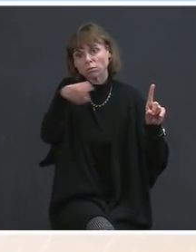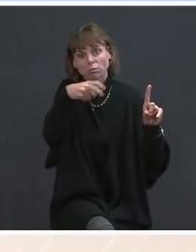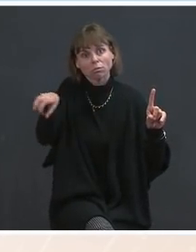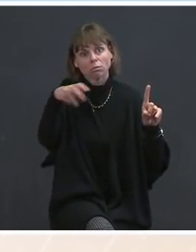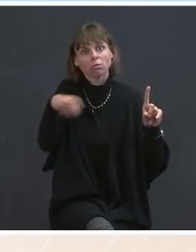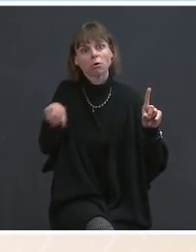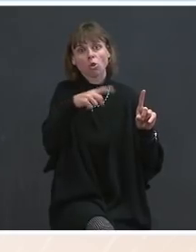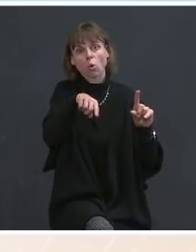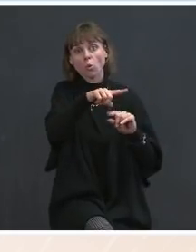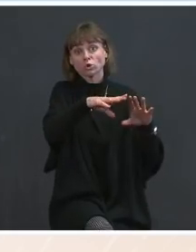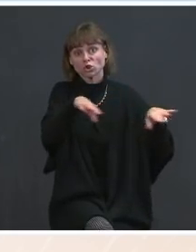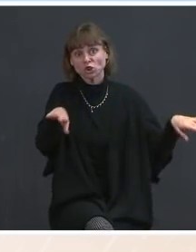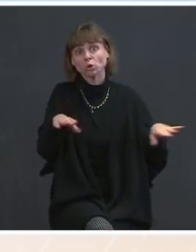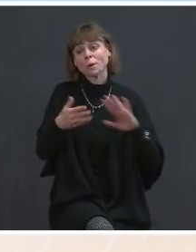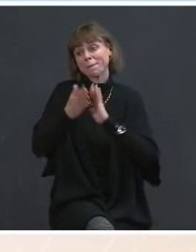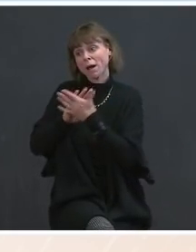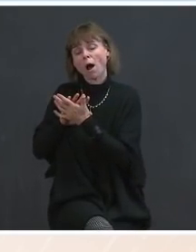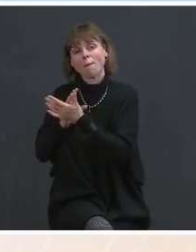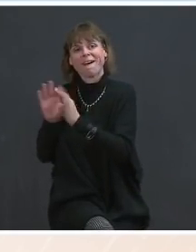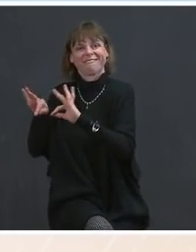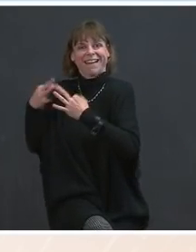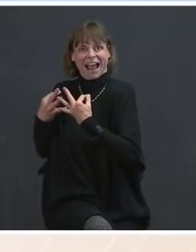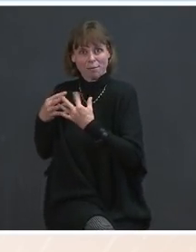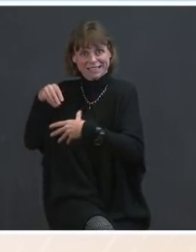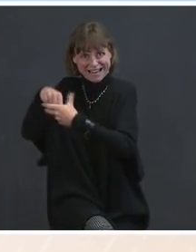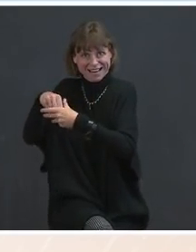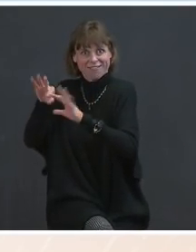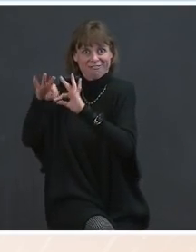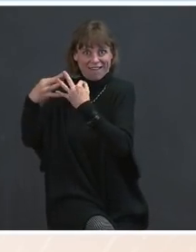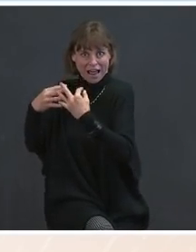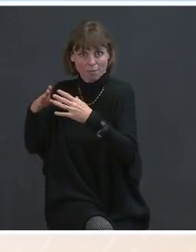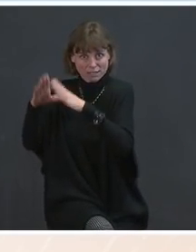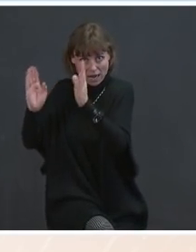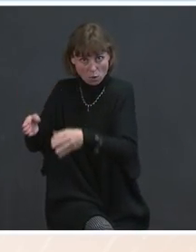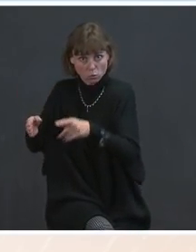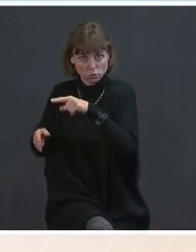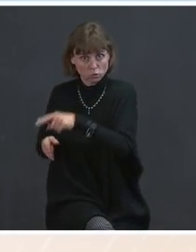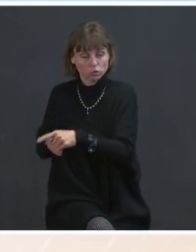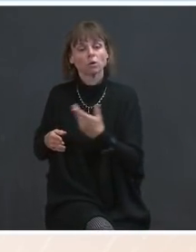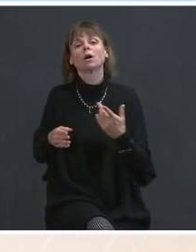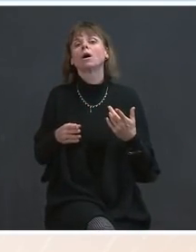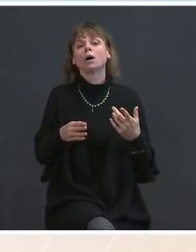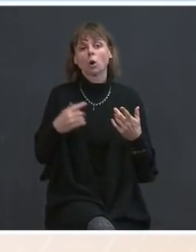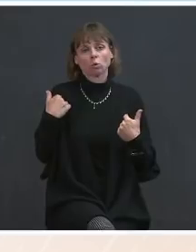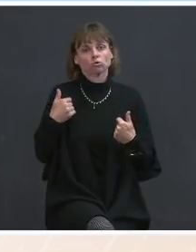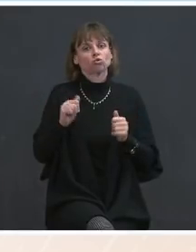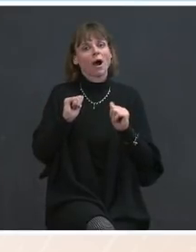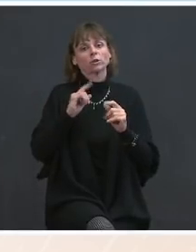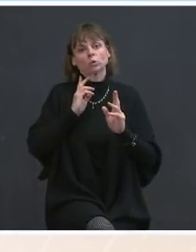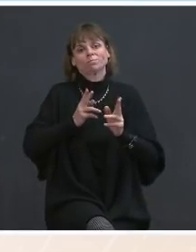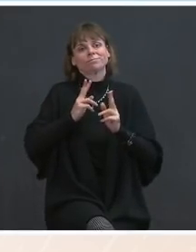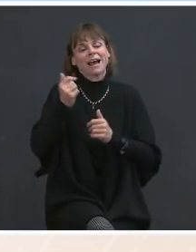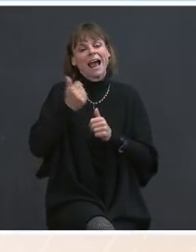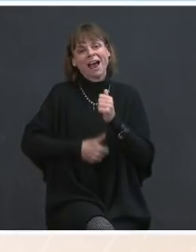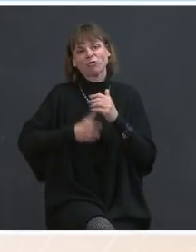The President is very focused on expediting what's happening at the border at every step in the process. And then this happened on Friday, but it didn't receive a lot of --